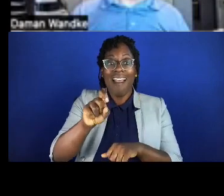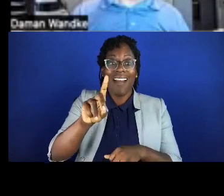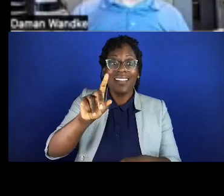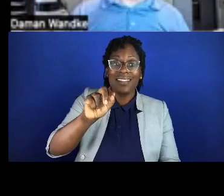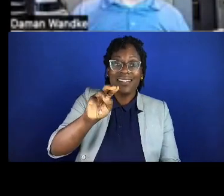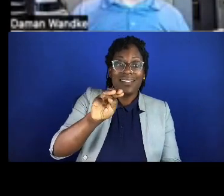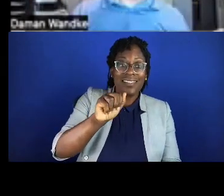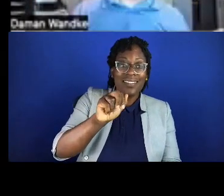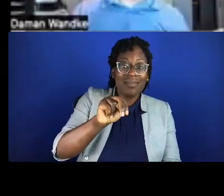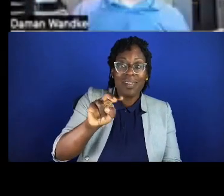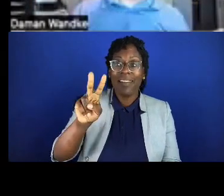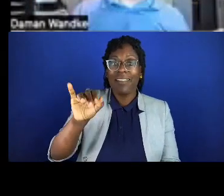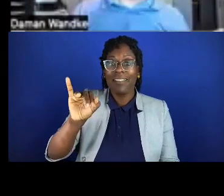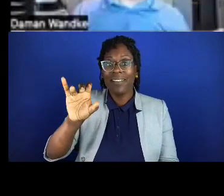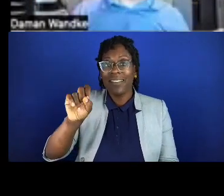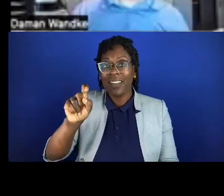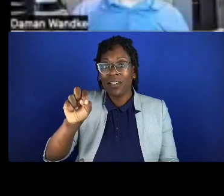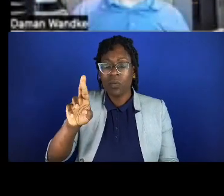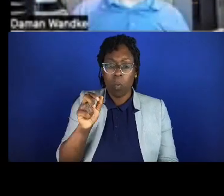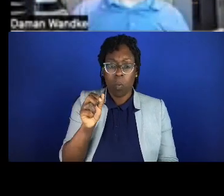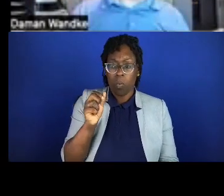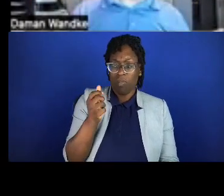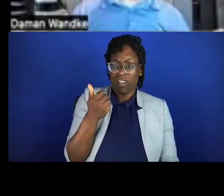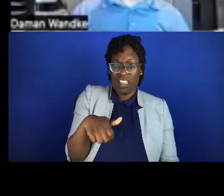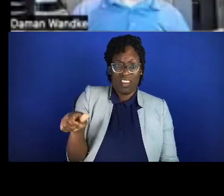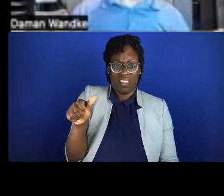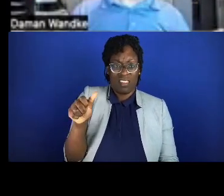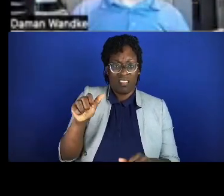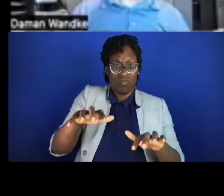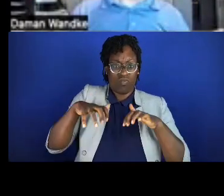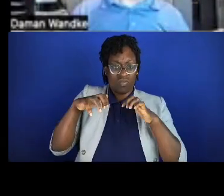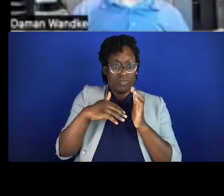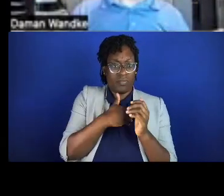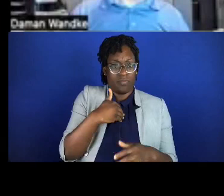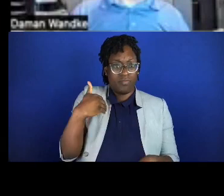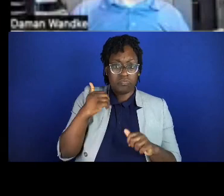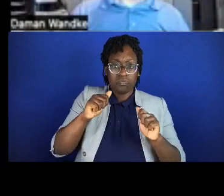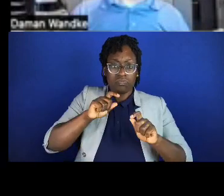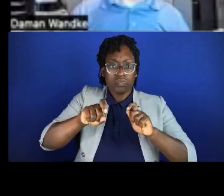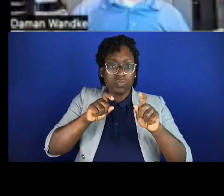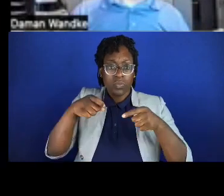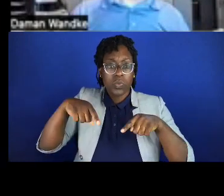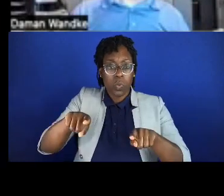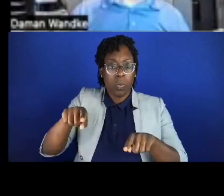This means you can ask Daman, Victor, or the general audience questions or leave comments